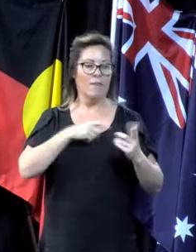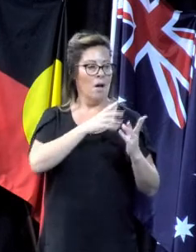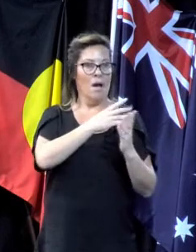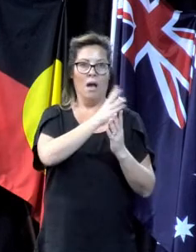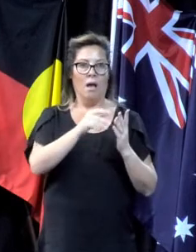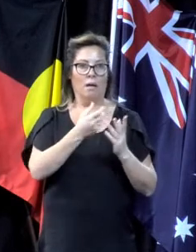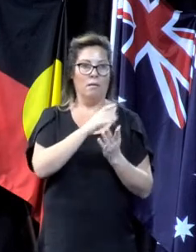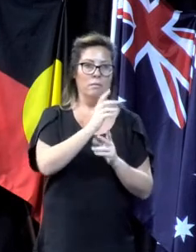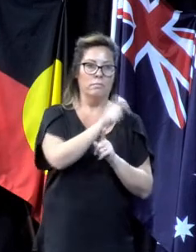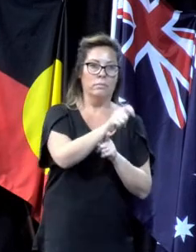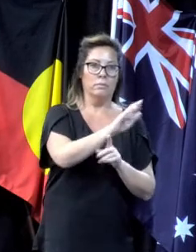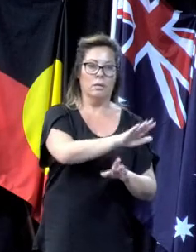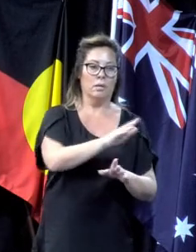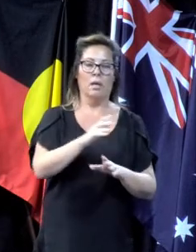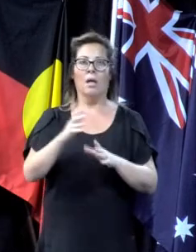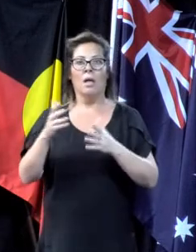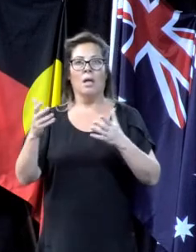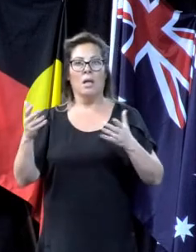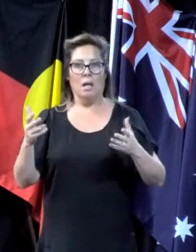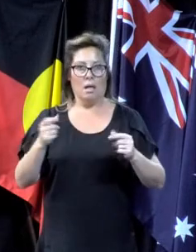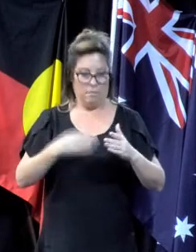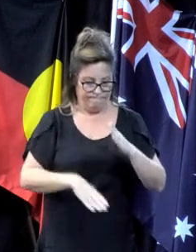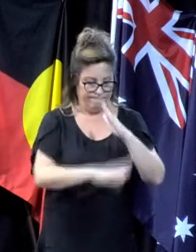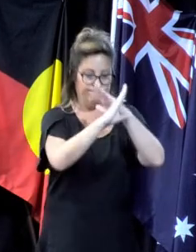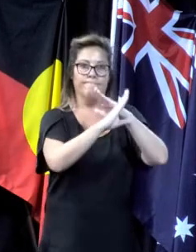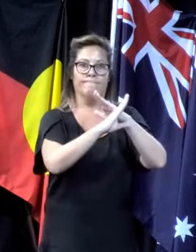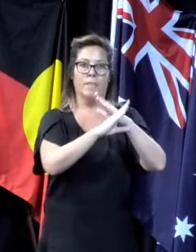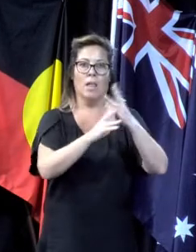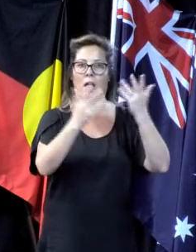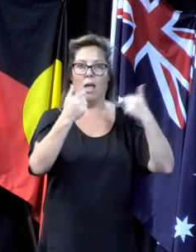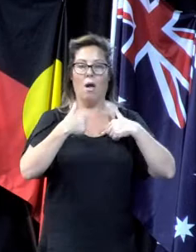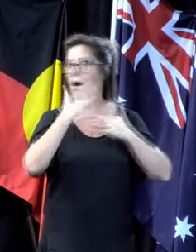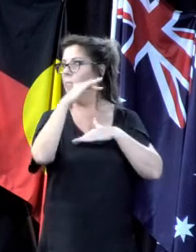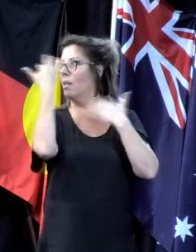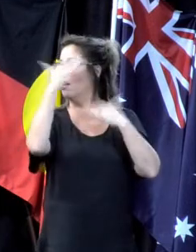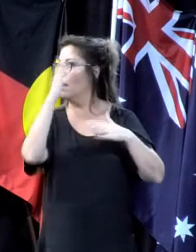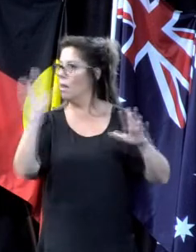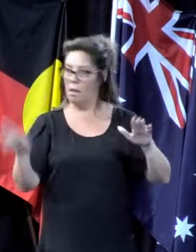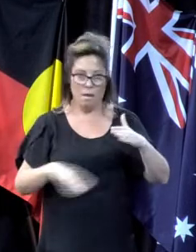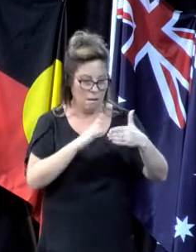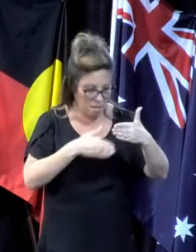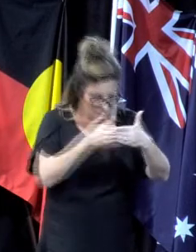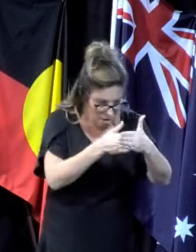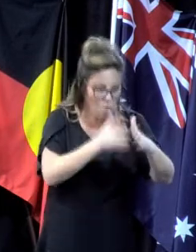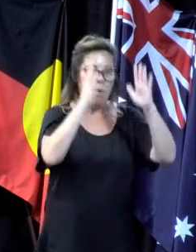So I have to be on the front to make sure I know what I might not know. Thank you.